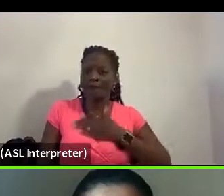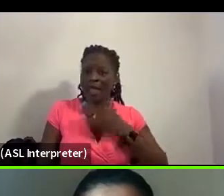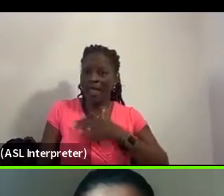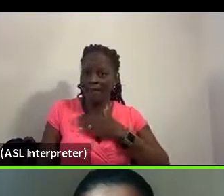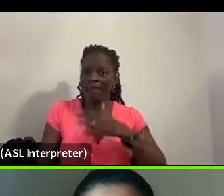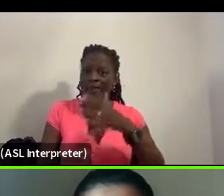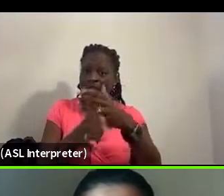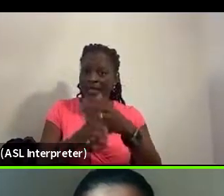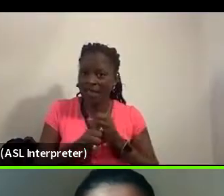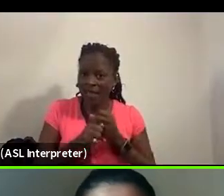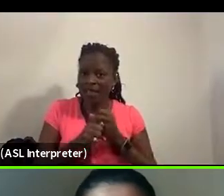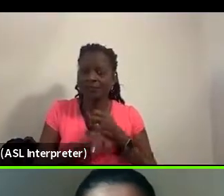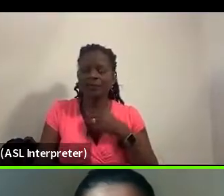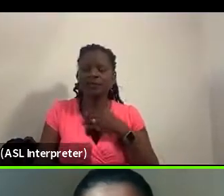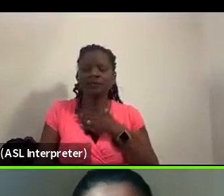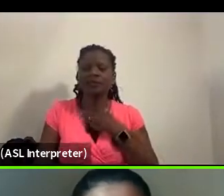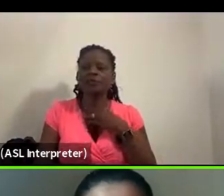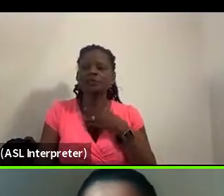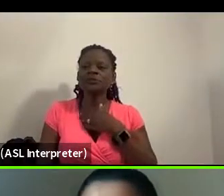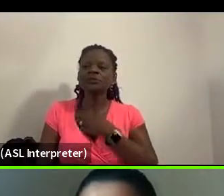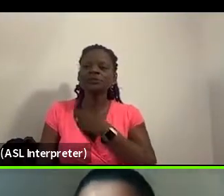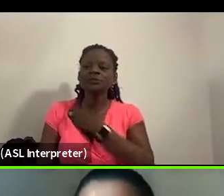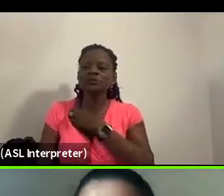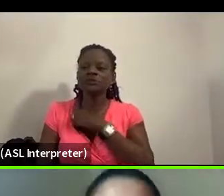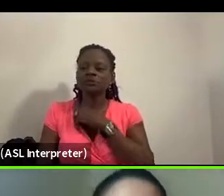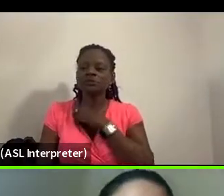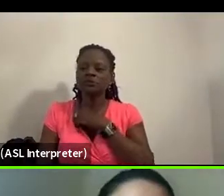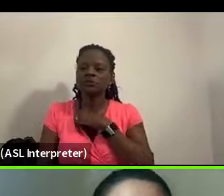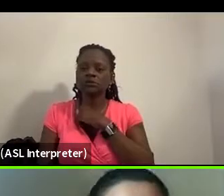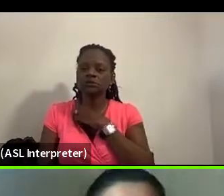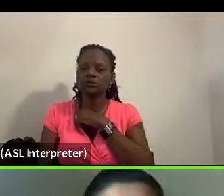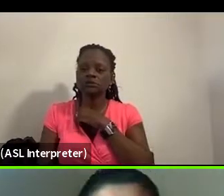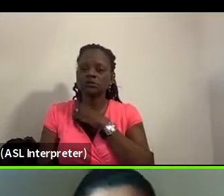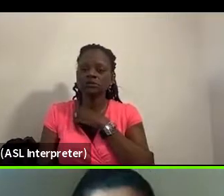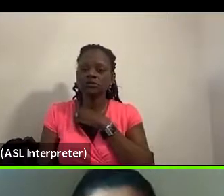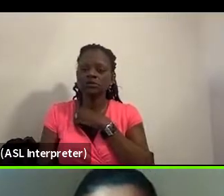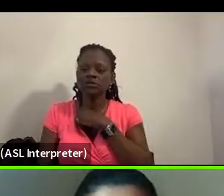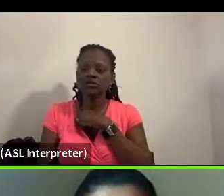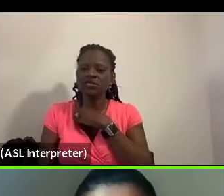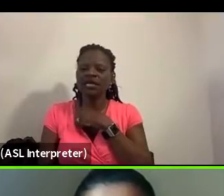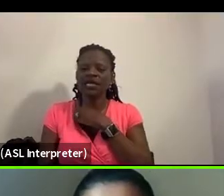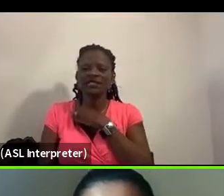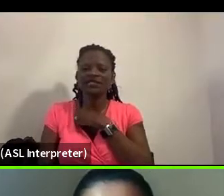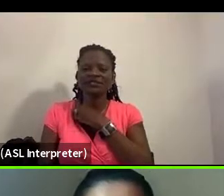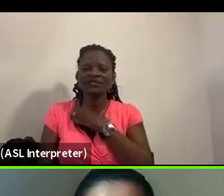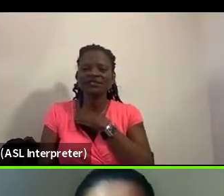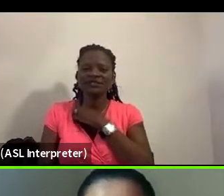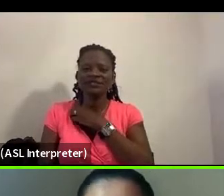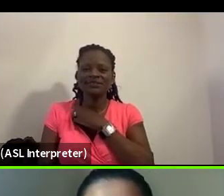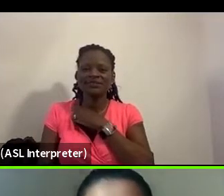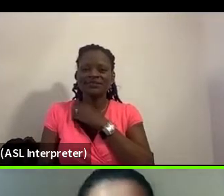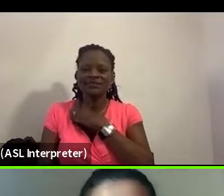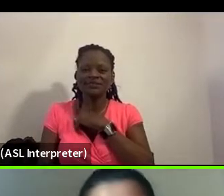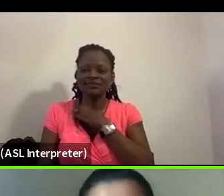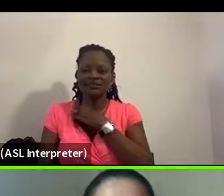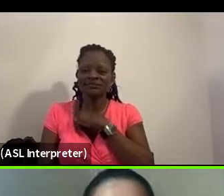definitely, as I mentioned. Feel like it's important to take those precautions? We don't know.